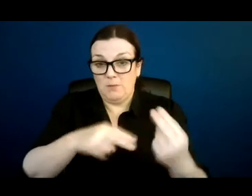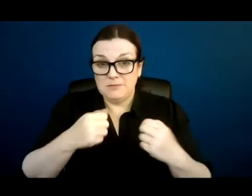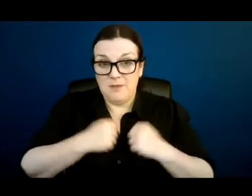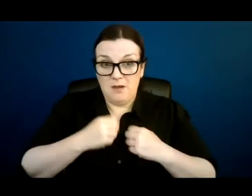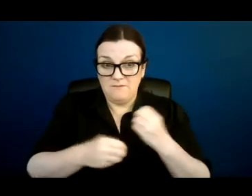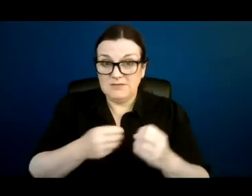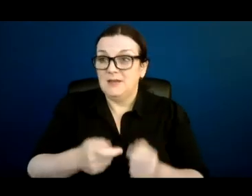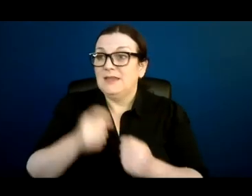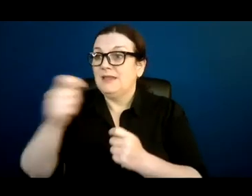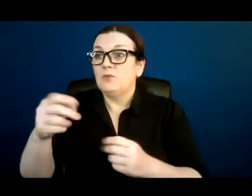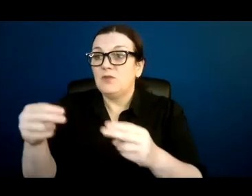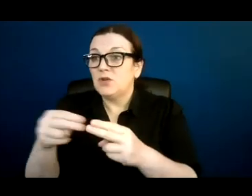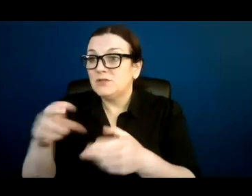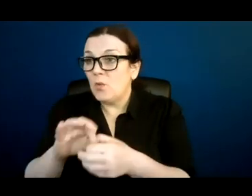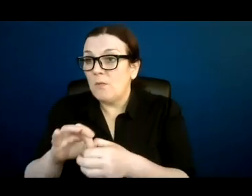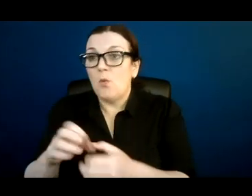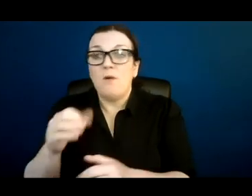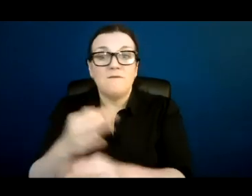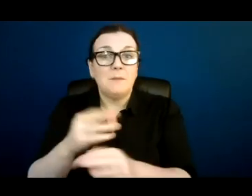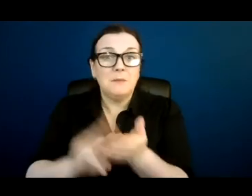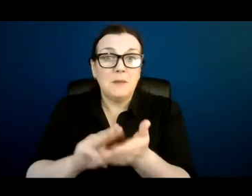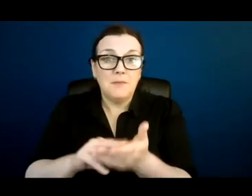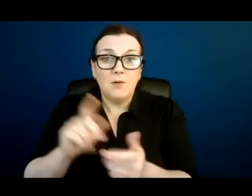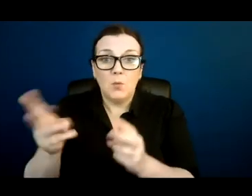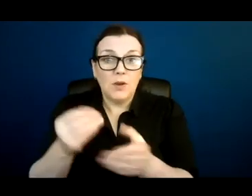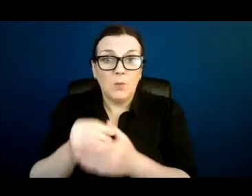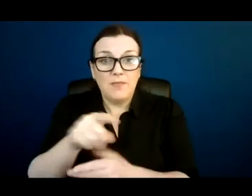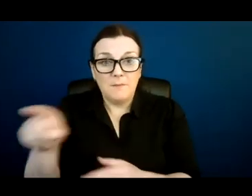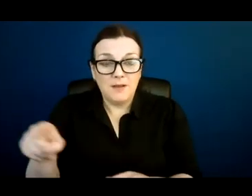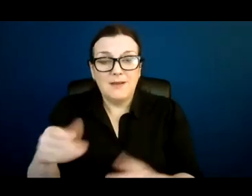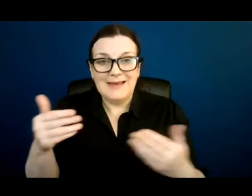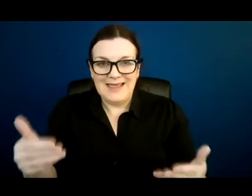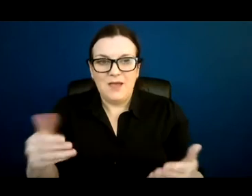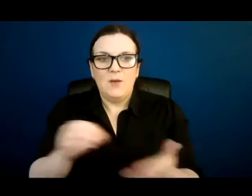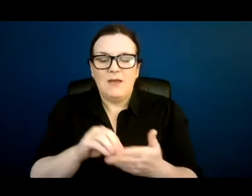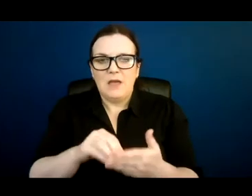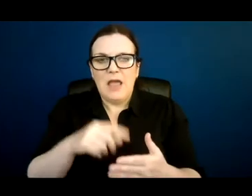home or to a family member working with them and I am encountering extraordinary difficulty with